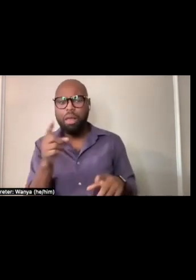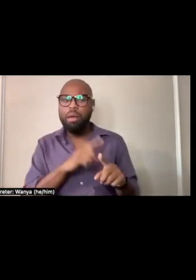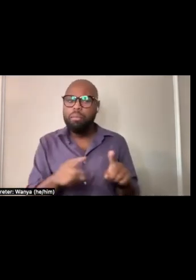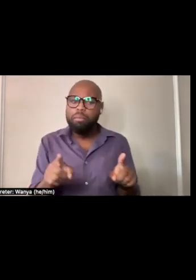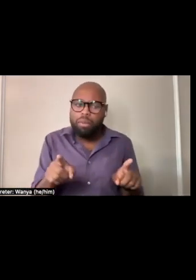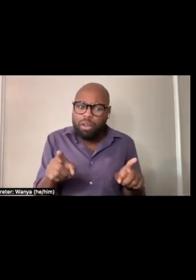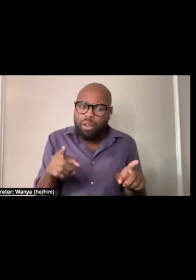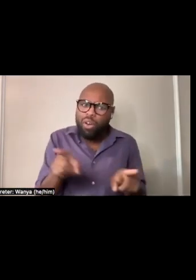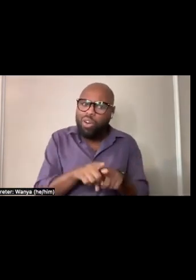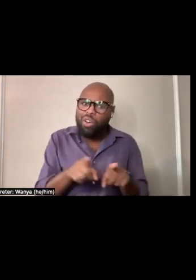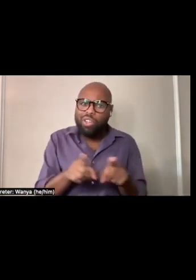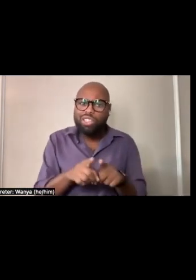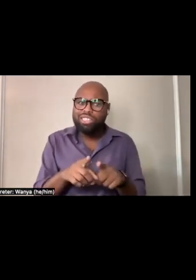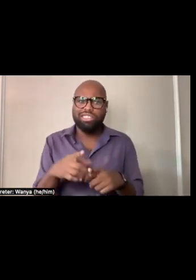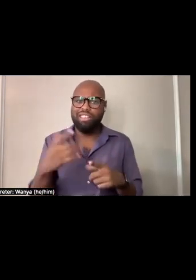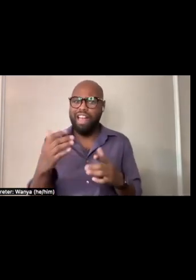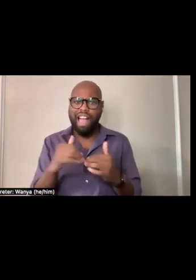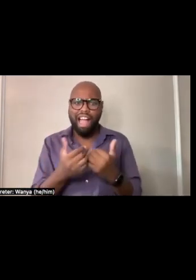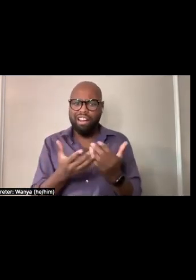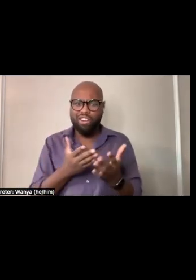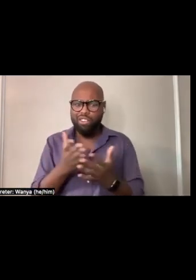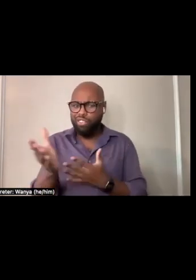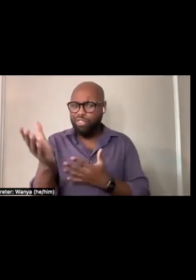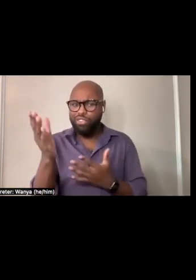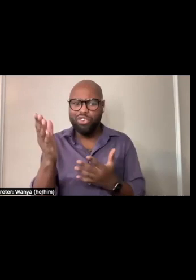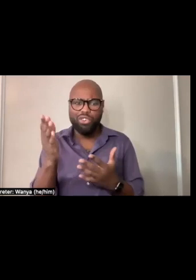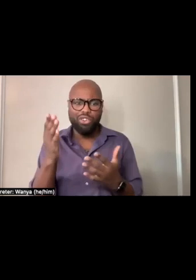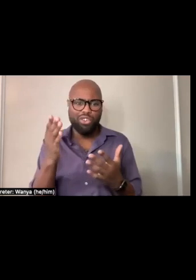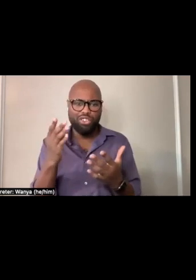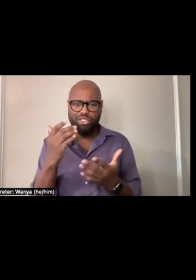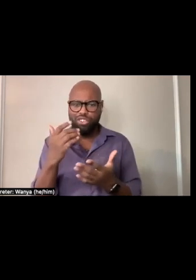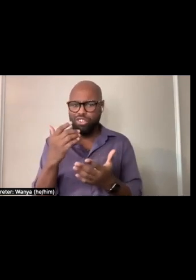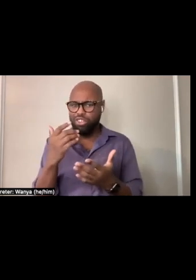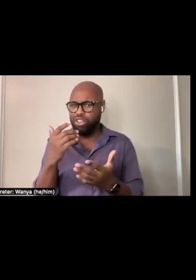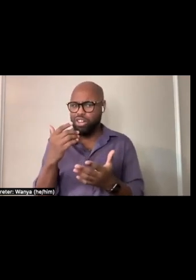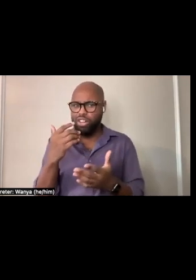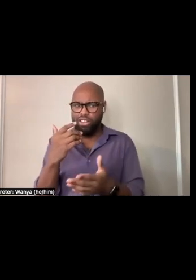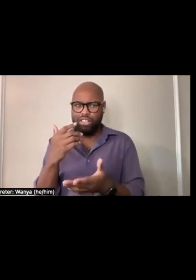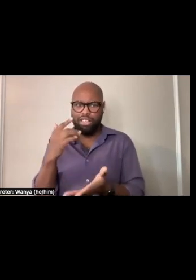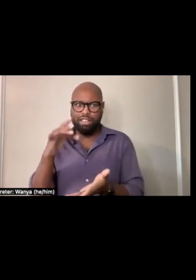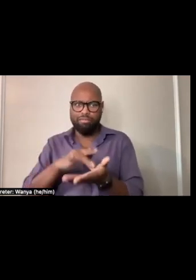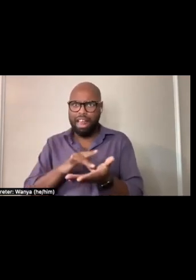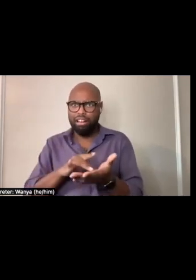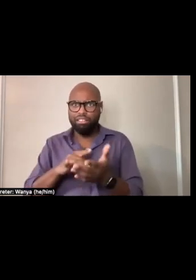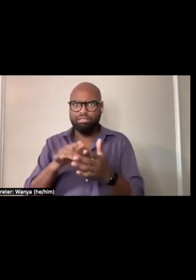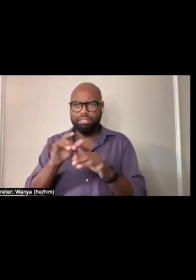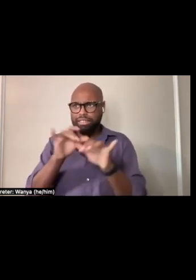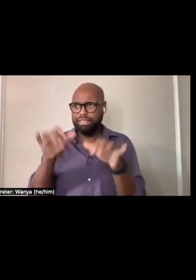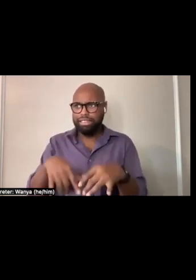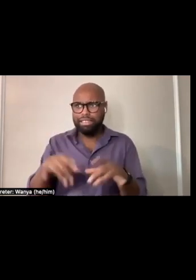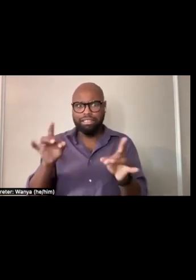They circled through emergency departments, in-patient psych facilities, nursing facilities.